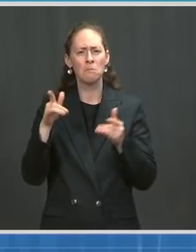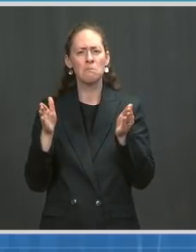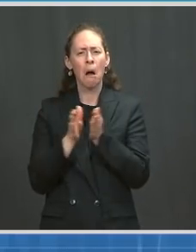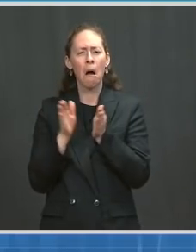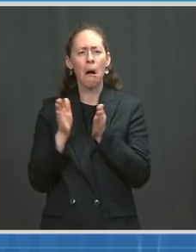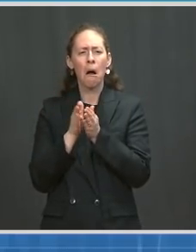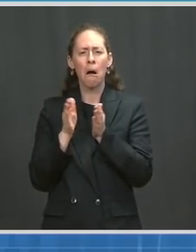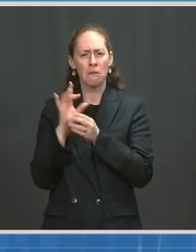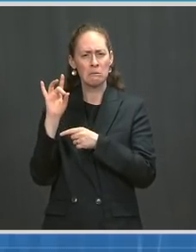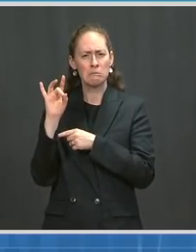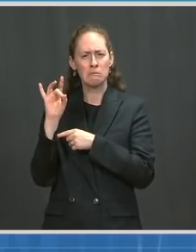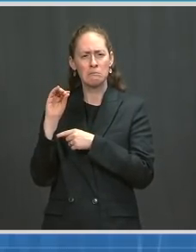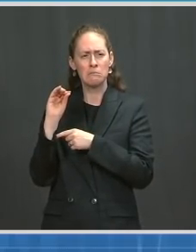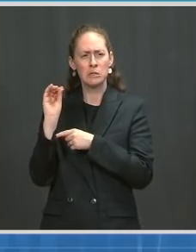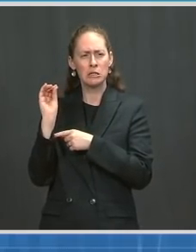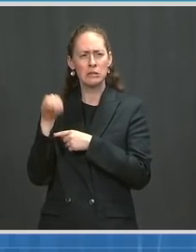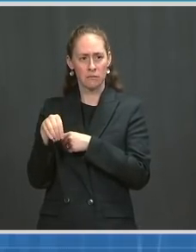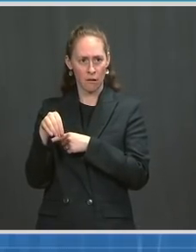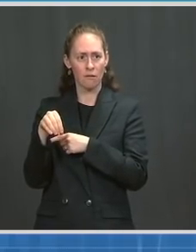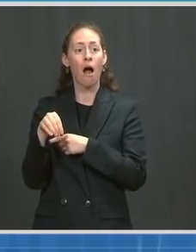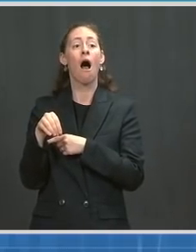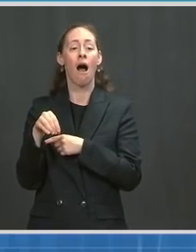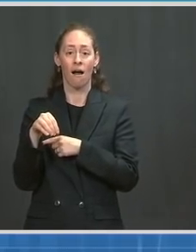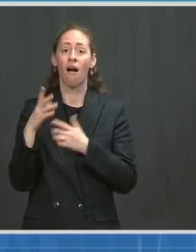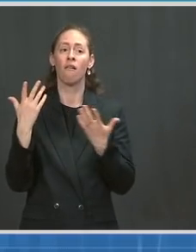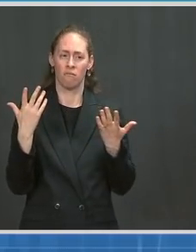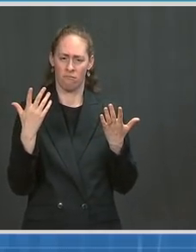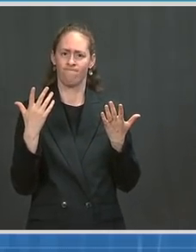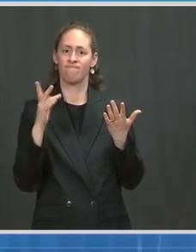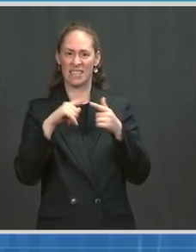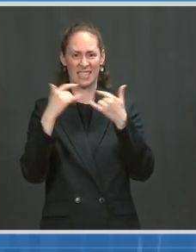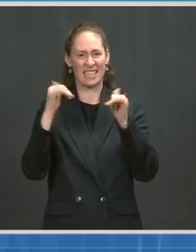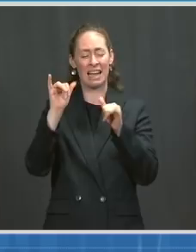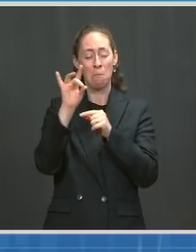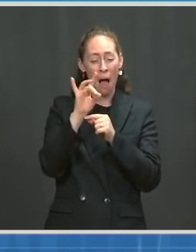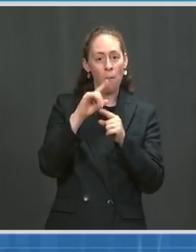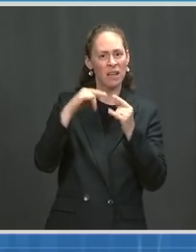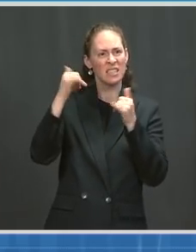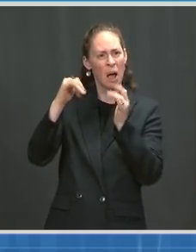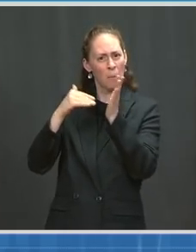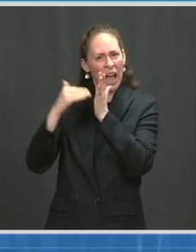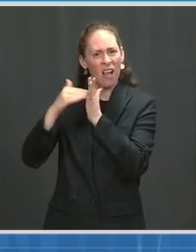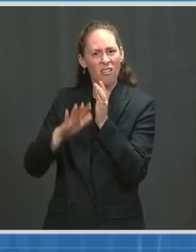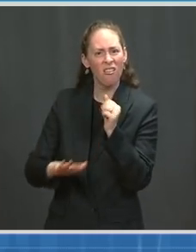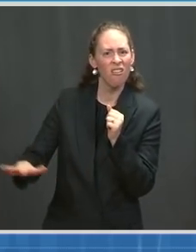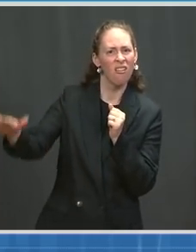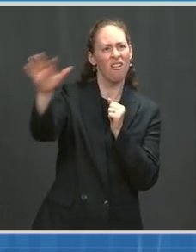if you want cases to come down and stay down. Now, when we look at another part of the unvaccinated population --